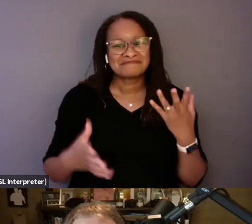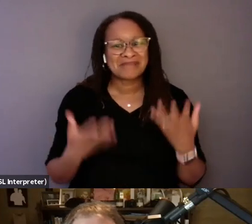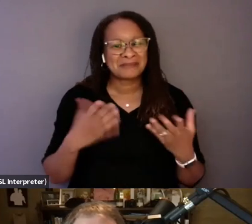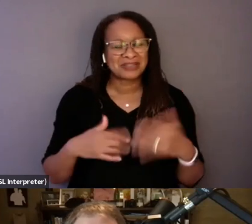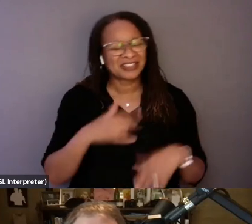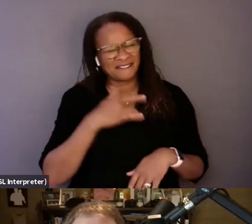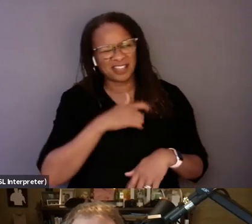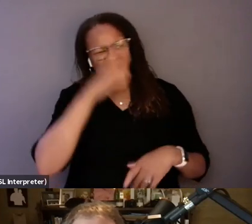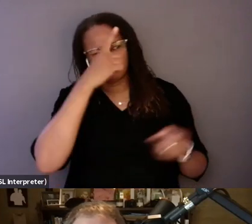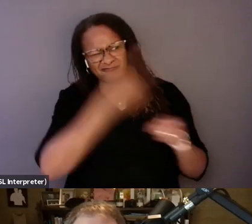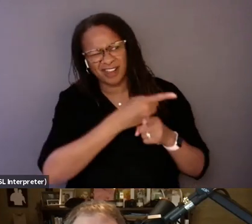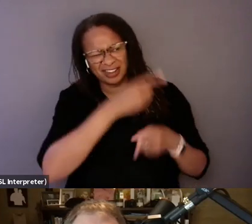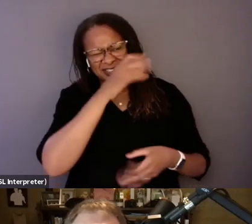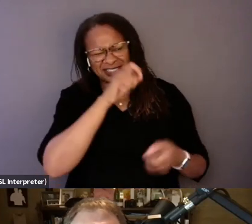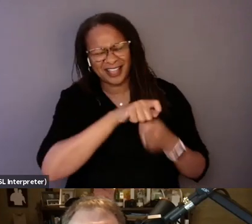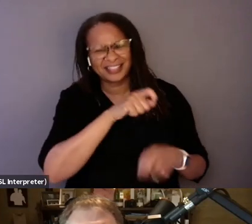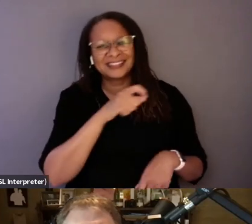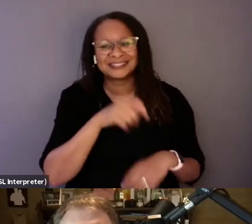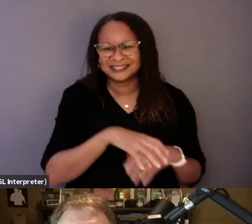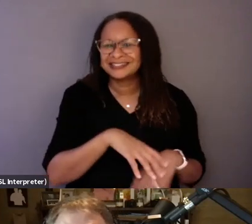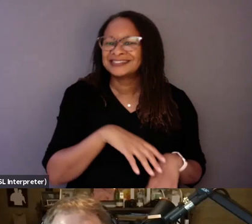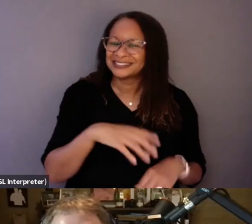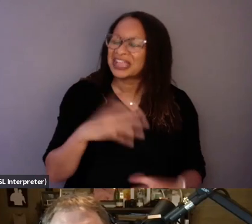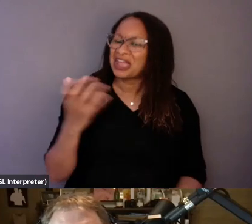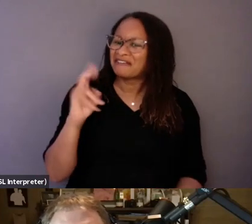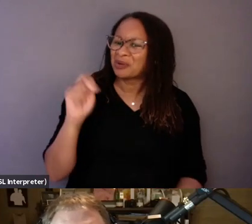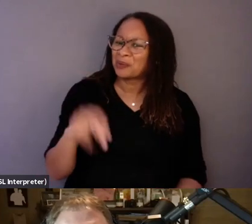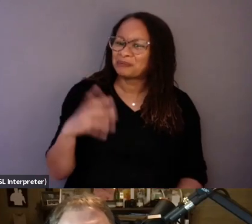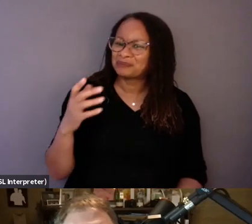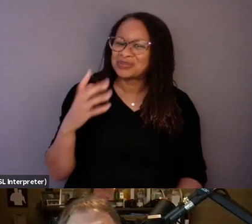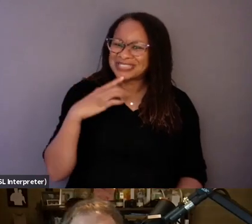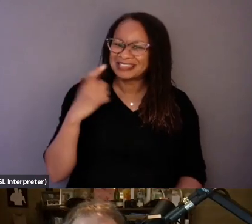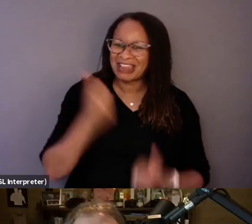We always say everybody... Everybody would make their own films and their own films in their own ways.